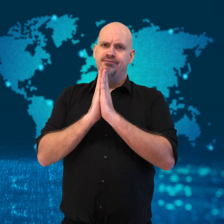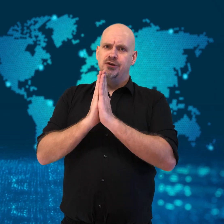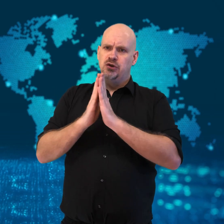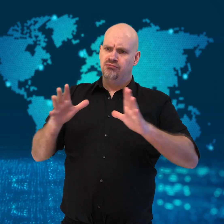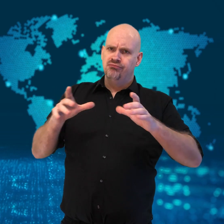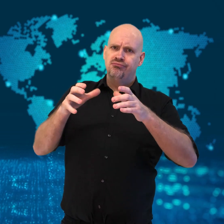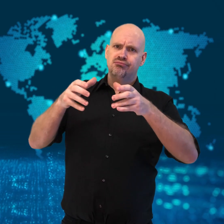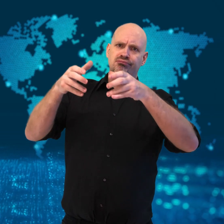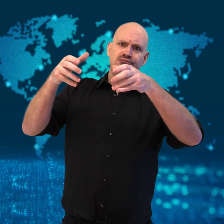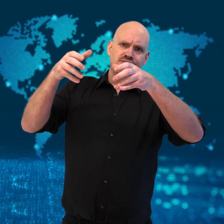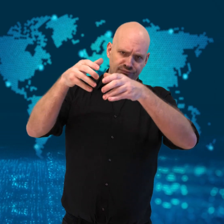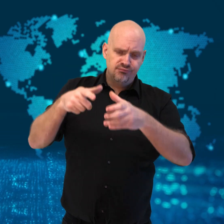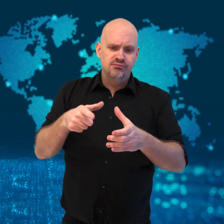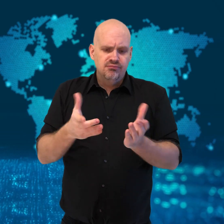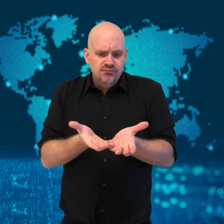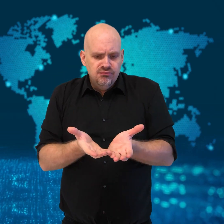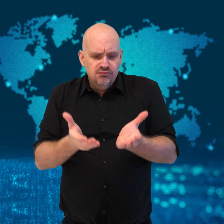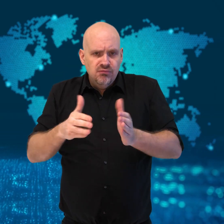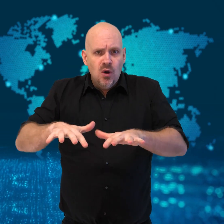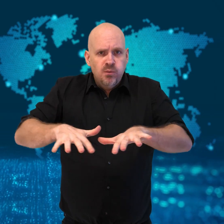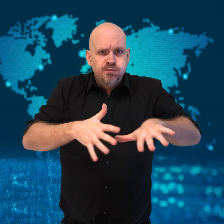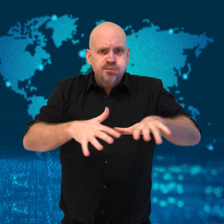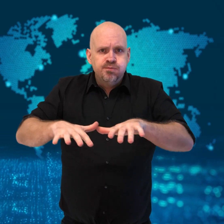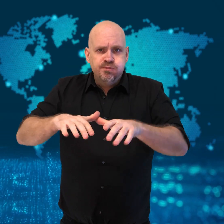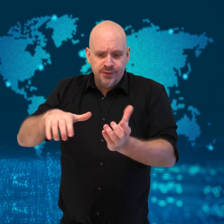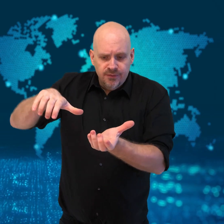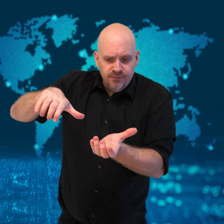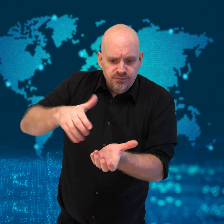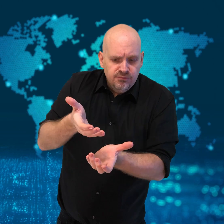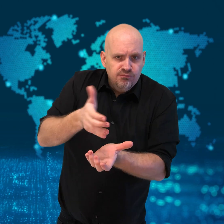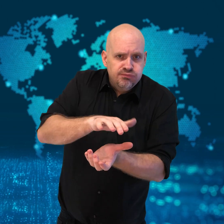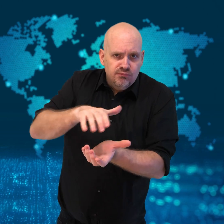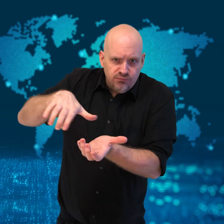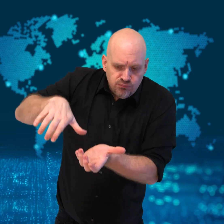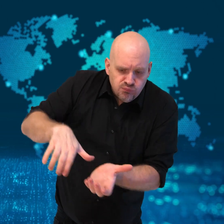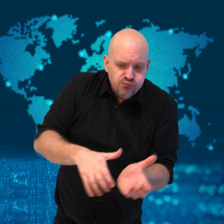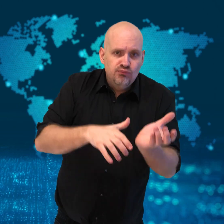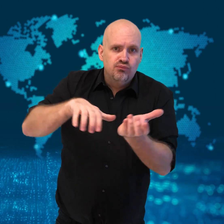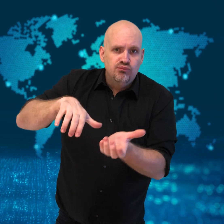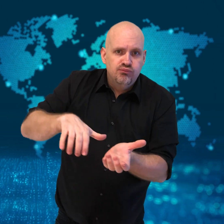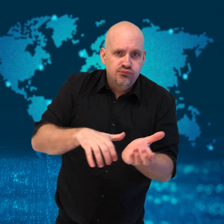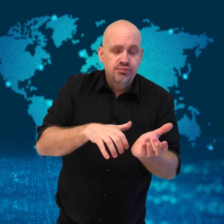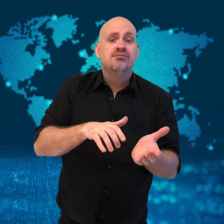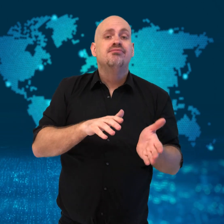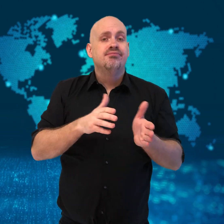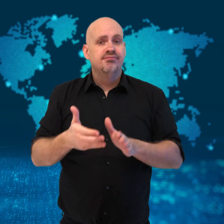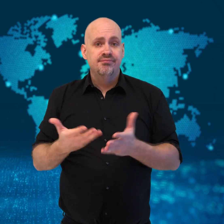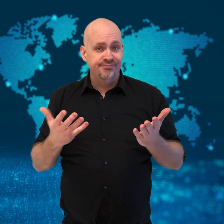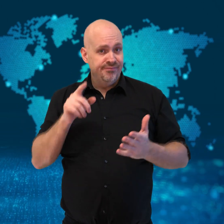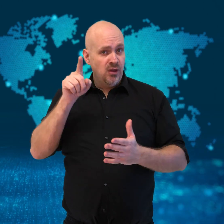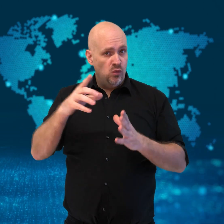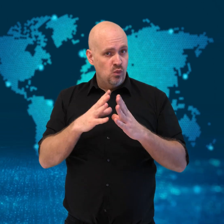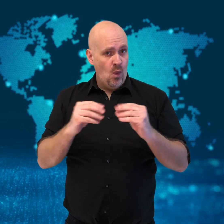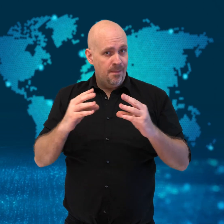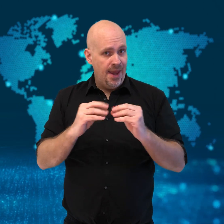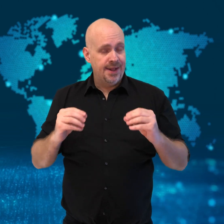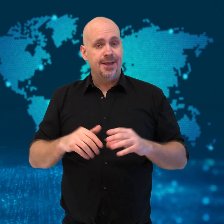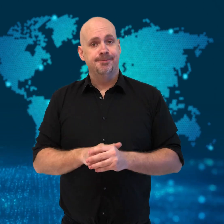church in Romania. In the city of Suceava, in northeastern Romania,